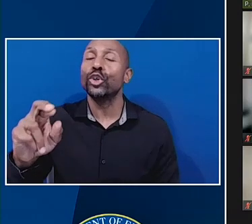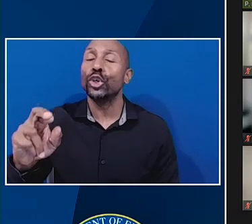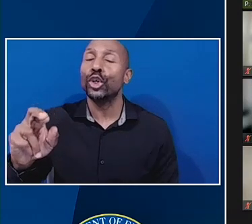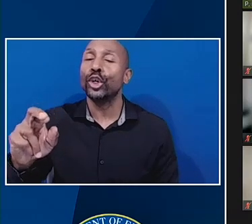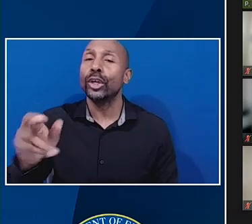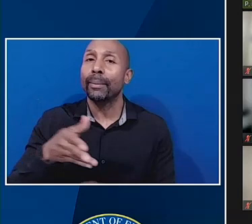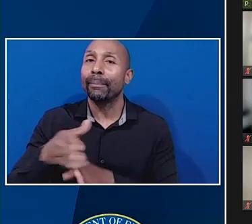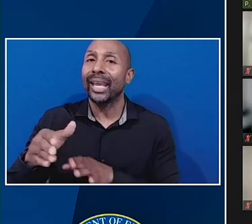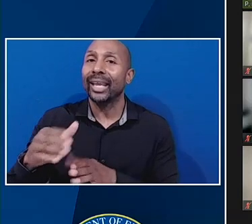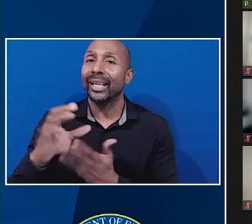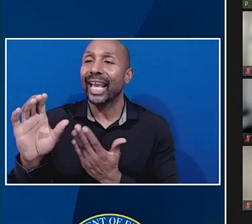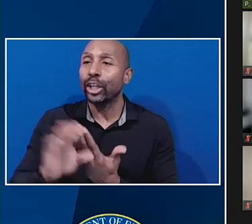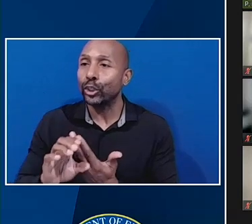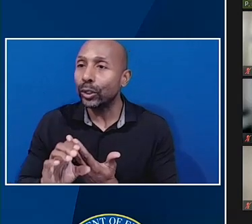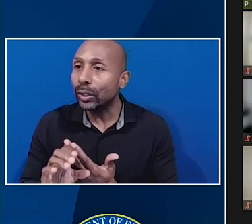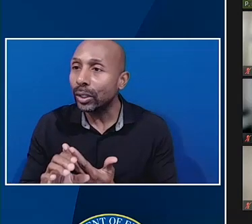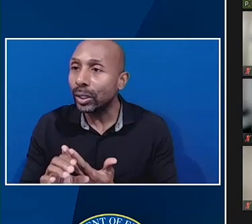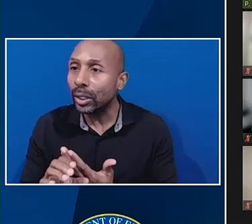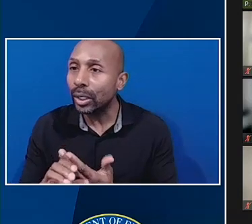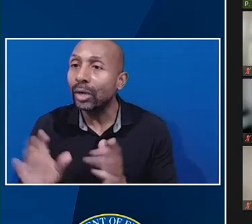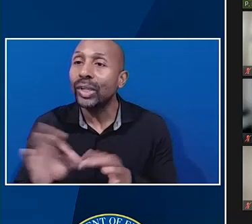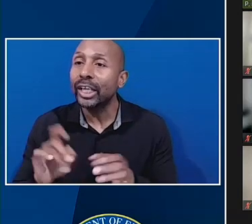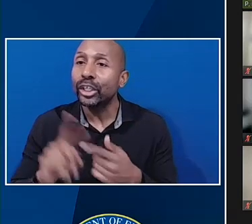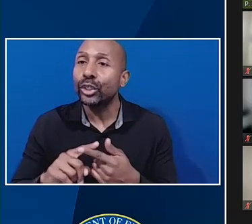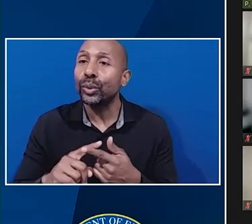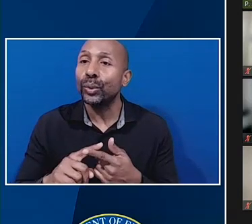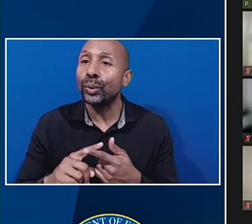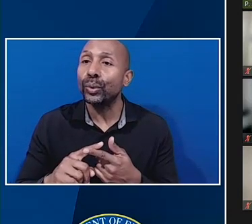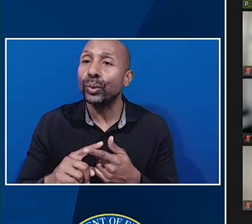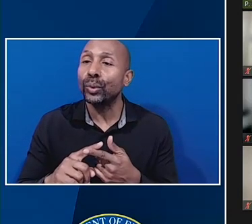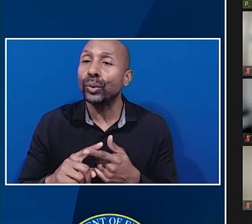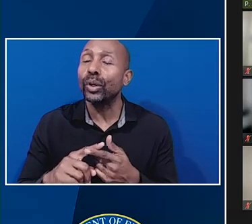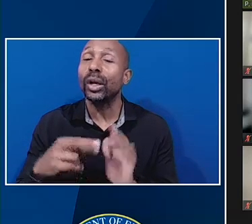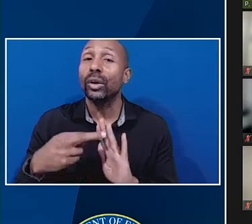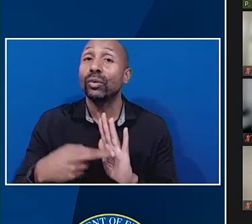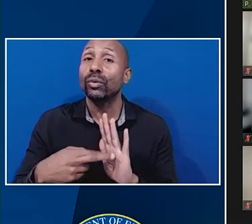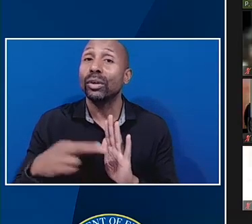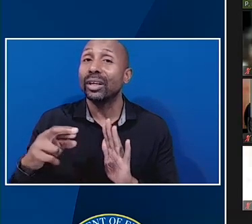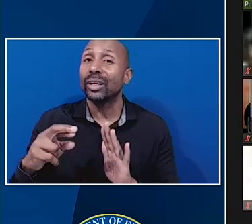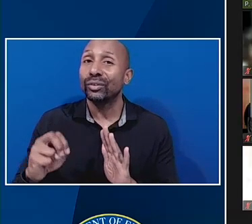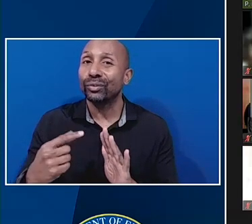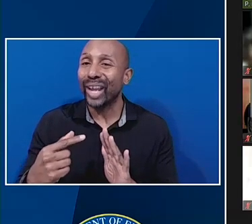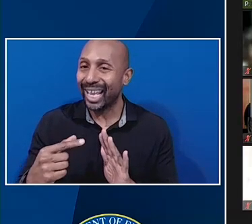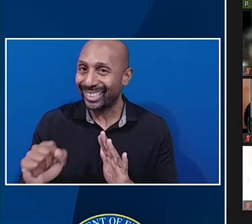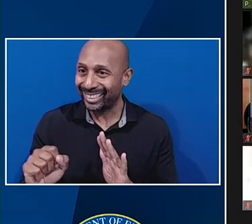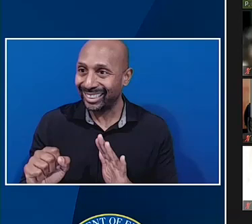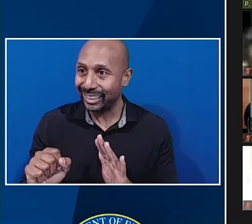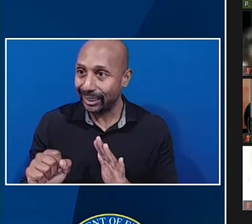And once it's done, it's- the logistics of it are fairly determined.